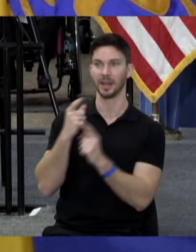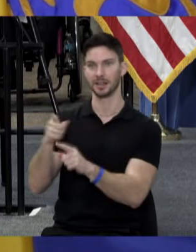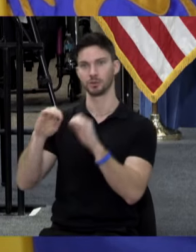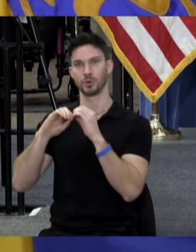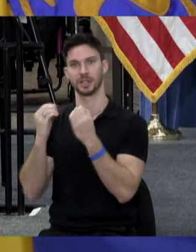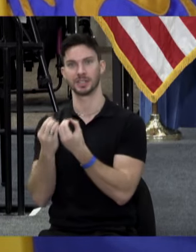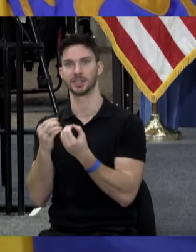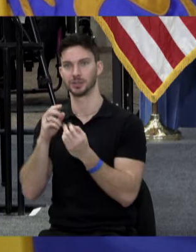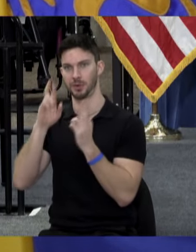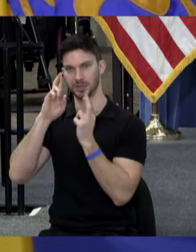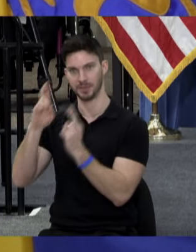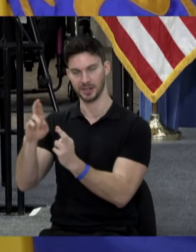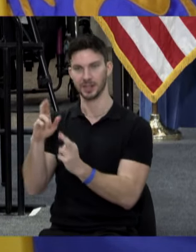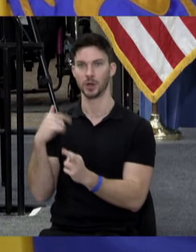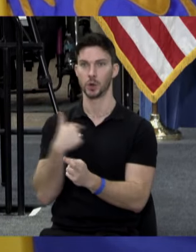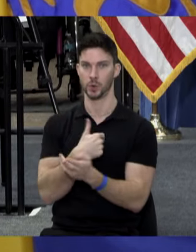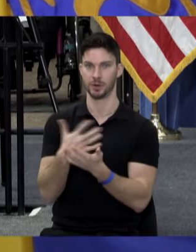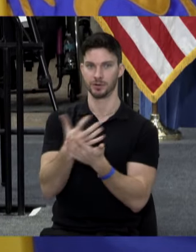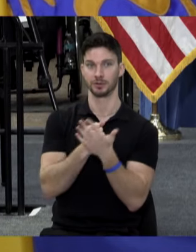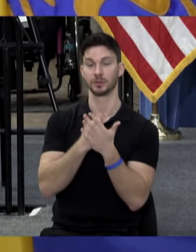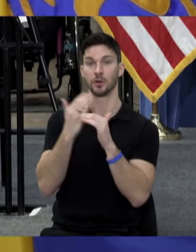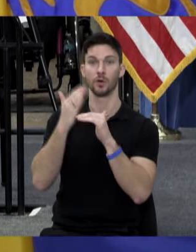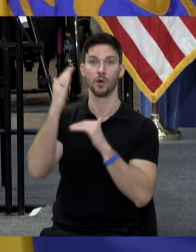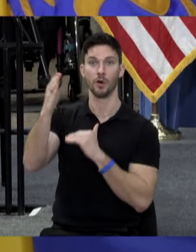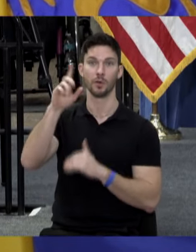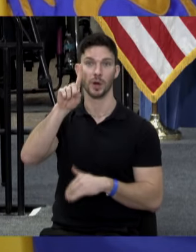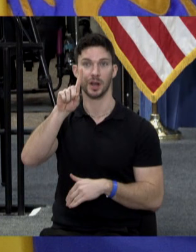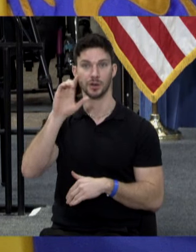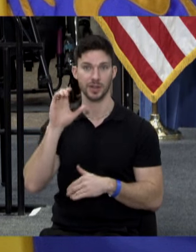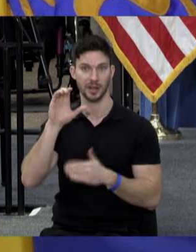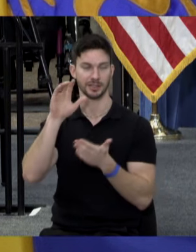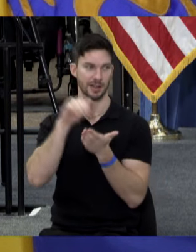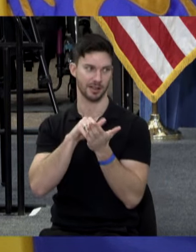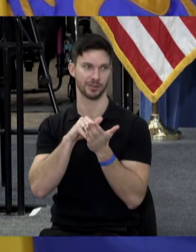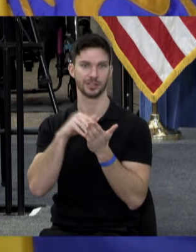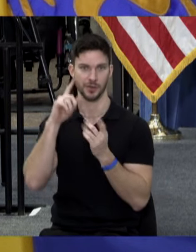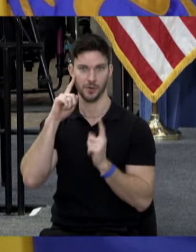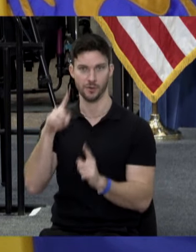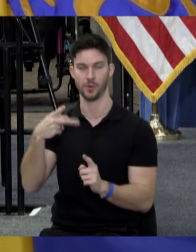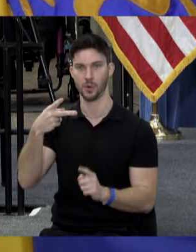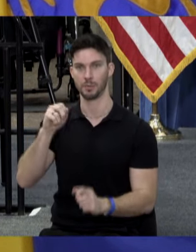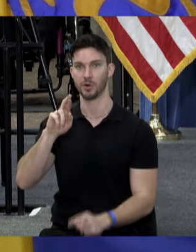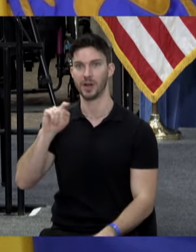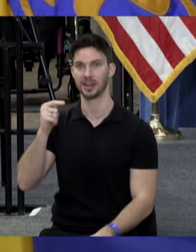a hundred thousand dollars for paralysis research. And thank you.